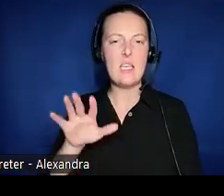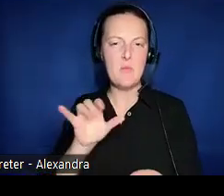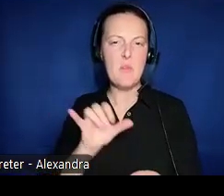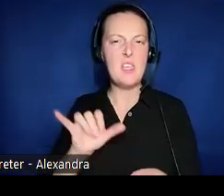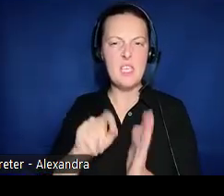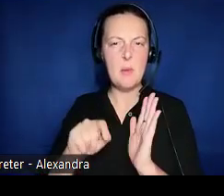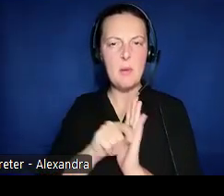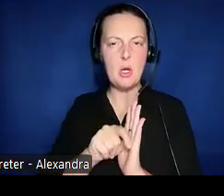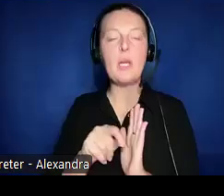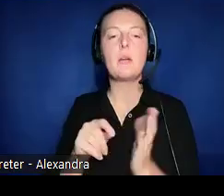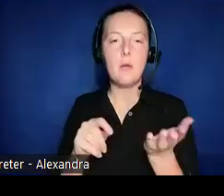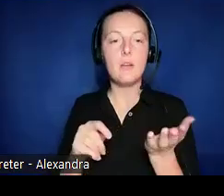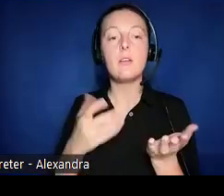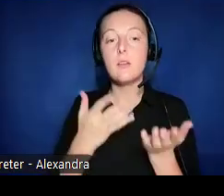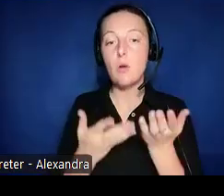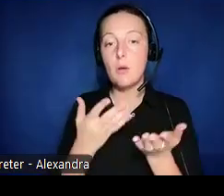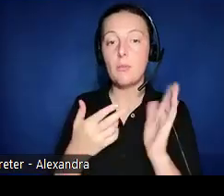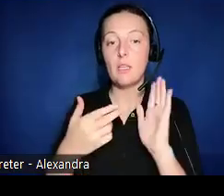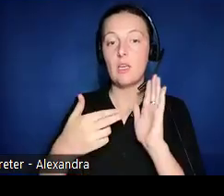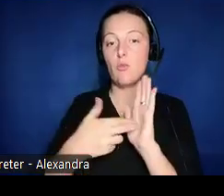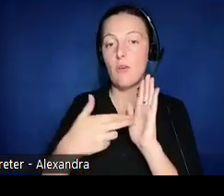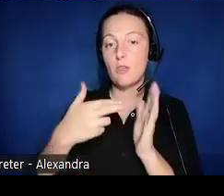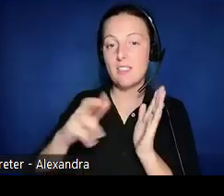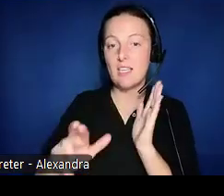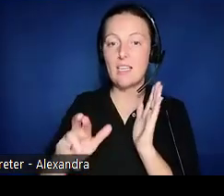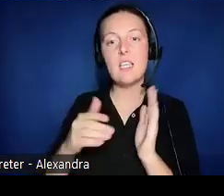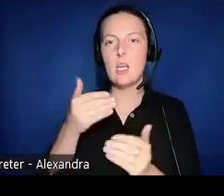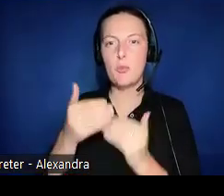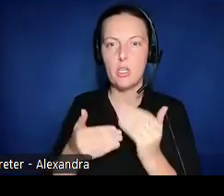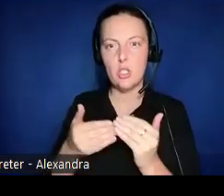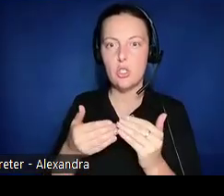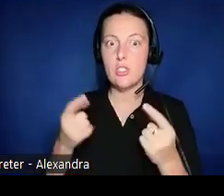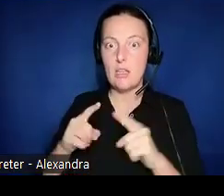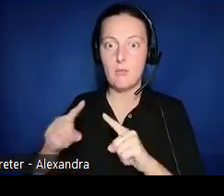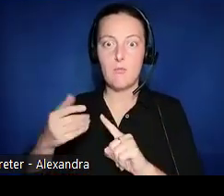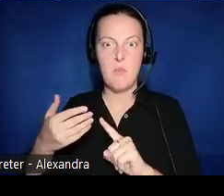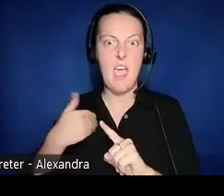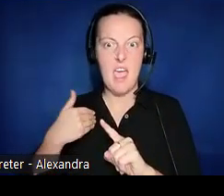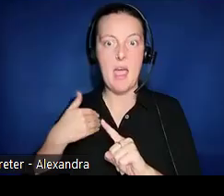that existed uh much earlier. So, this is, as far as we know, the world's first math textbook,